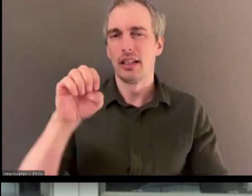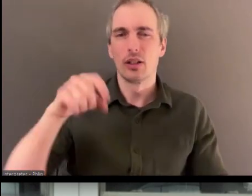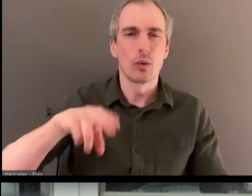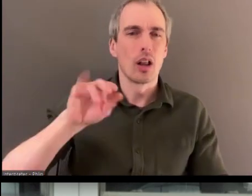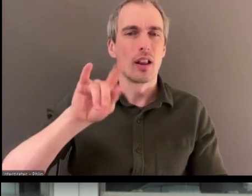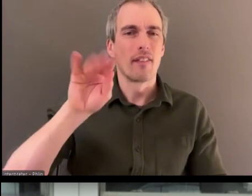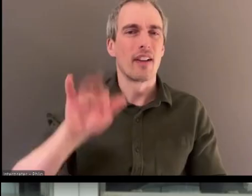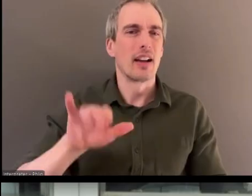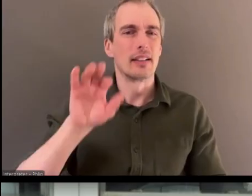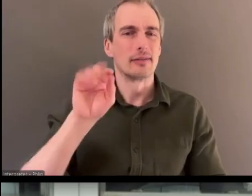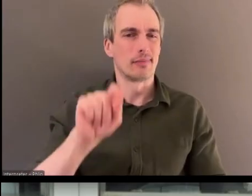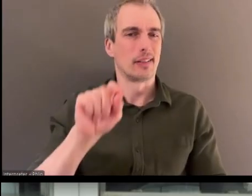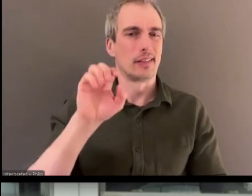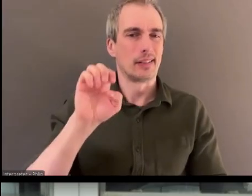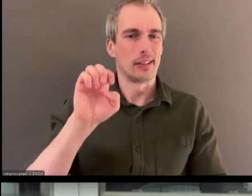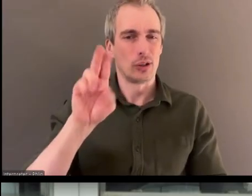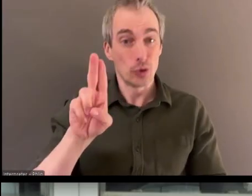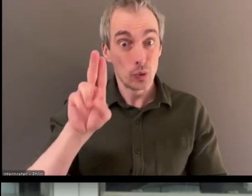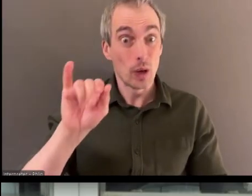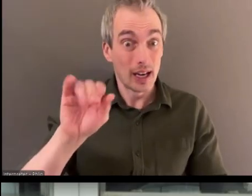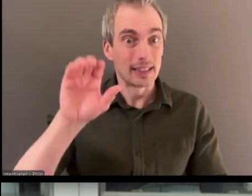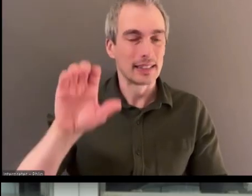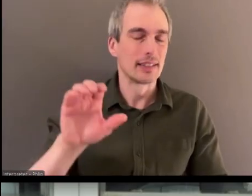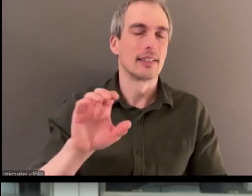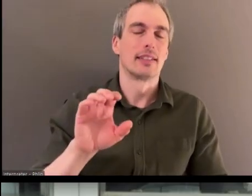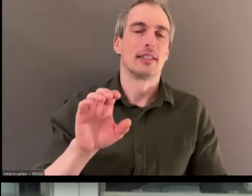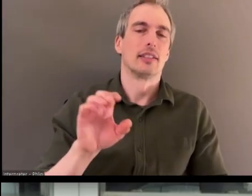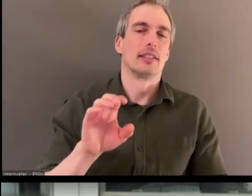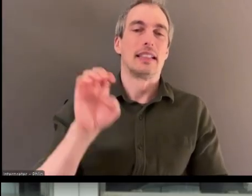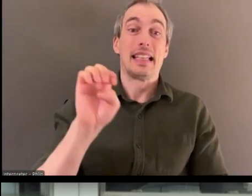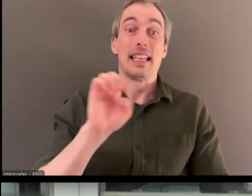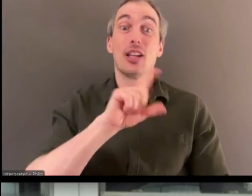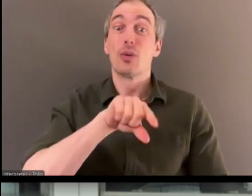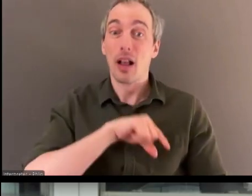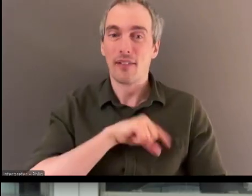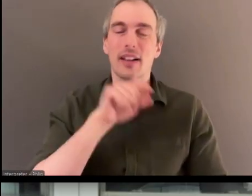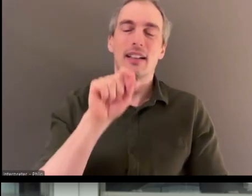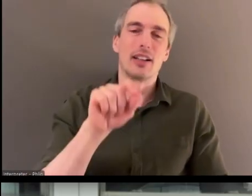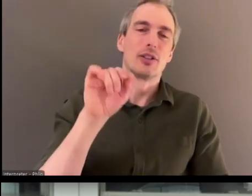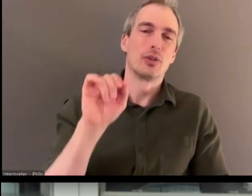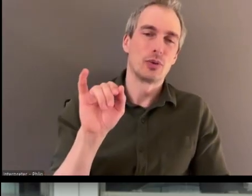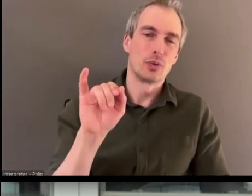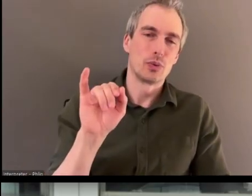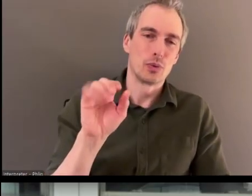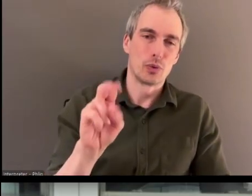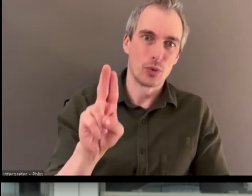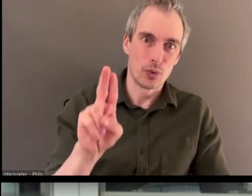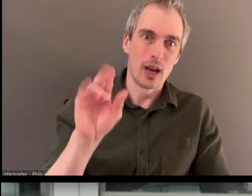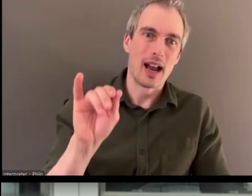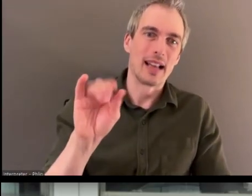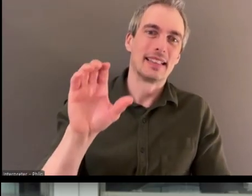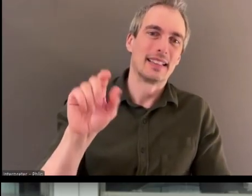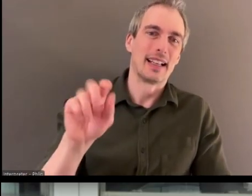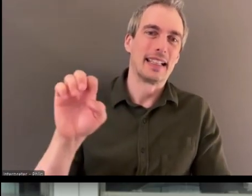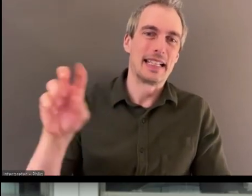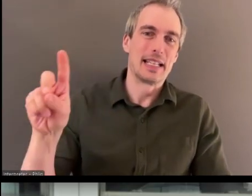user would be able to upload their PDF and change it into a Reflow markdown file.